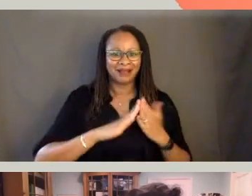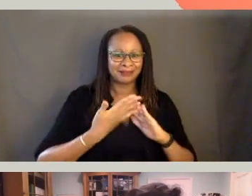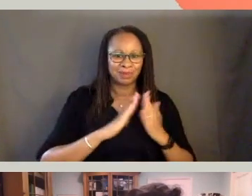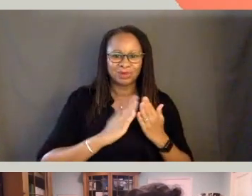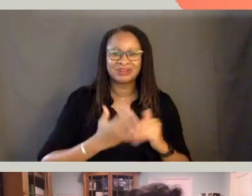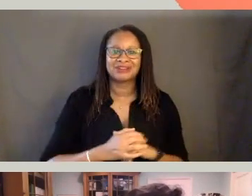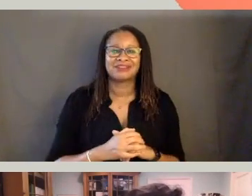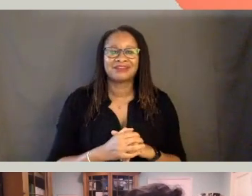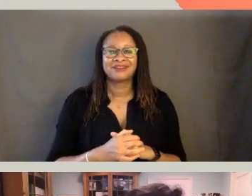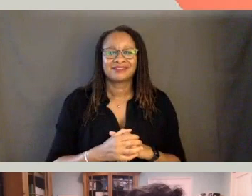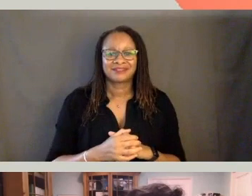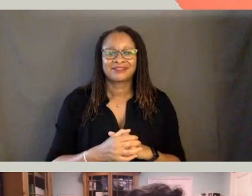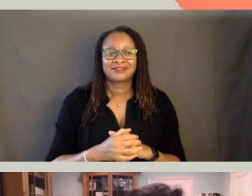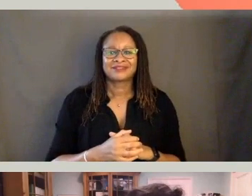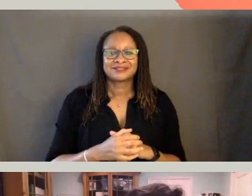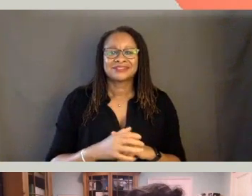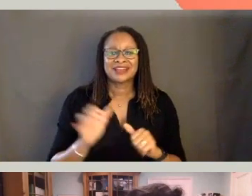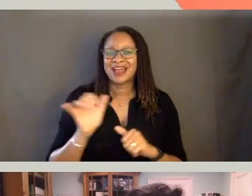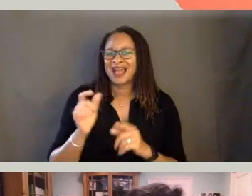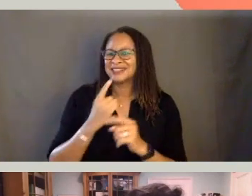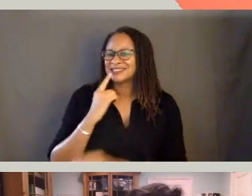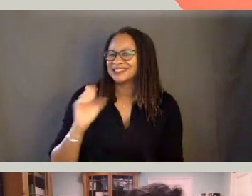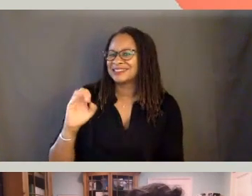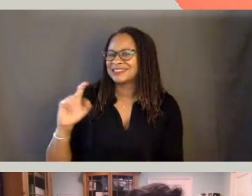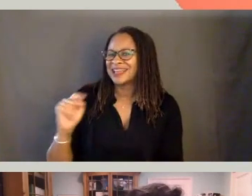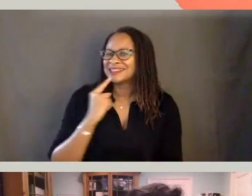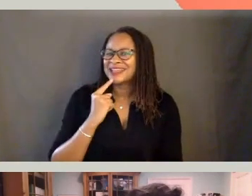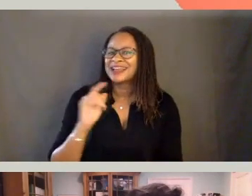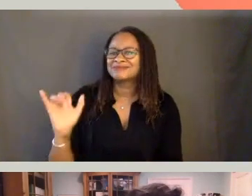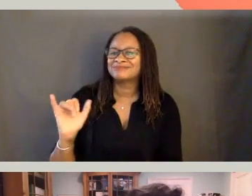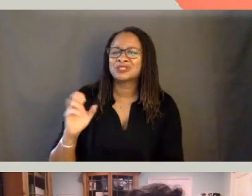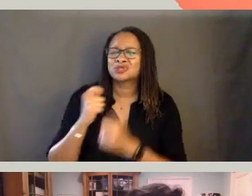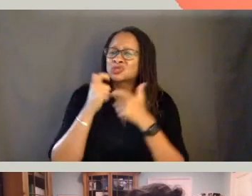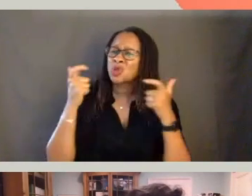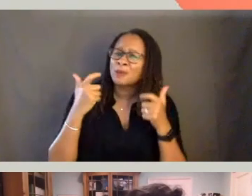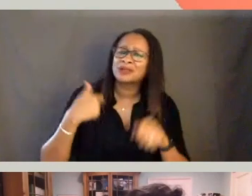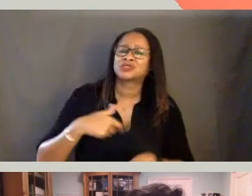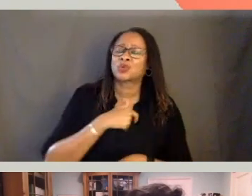And like Set said, there's so much that we are just like, as filmmakers,